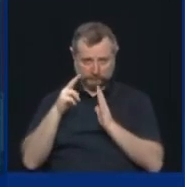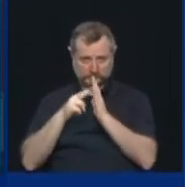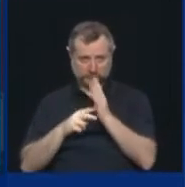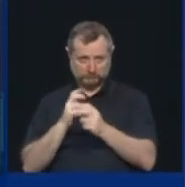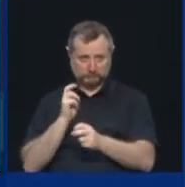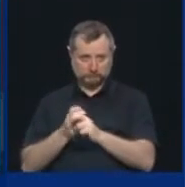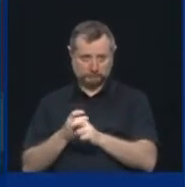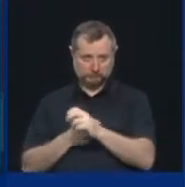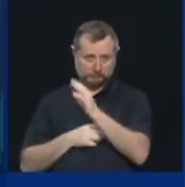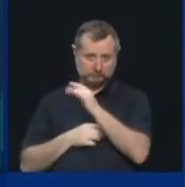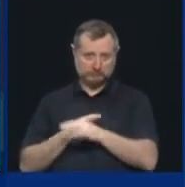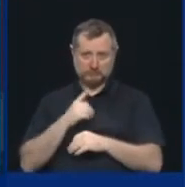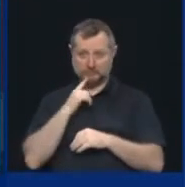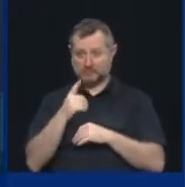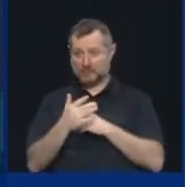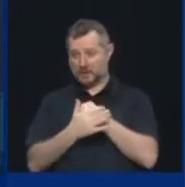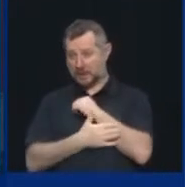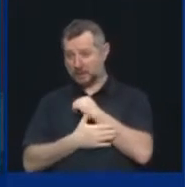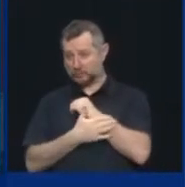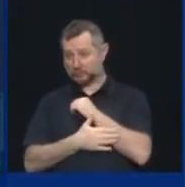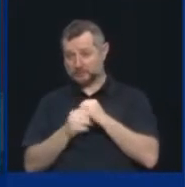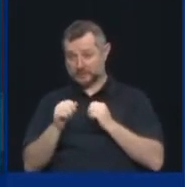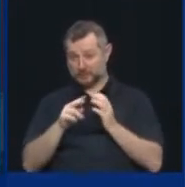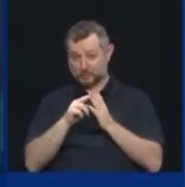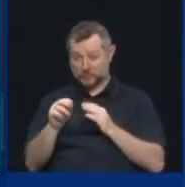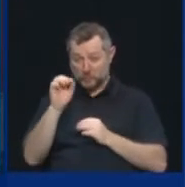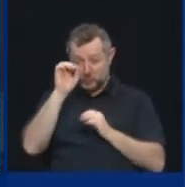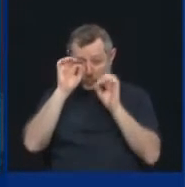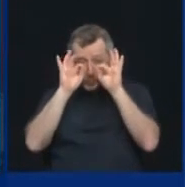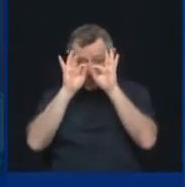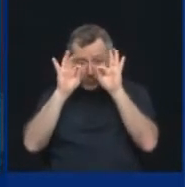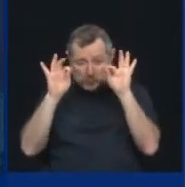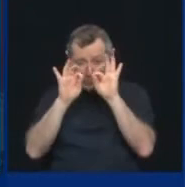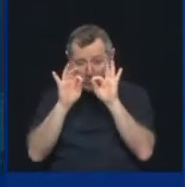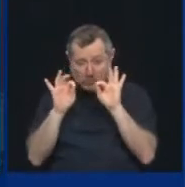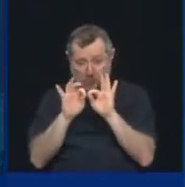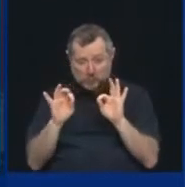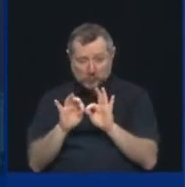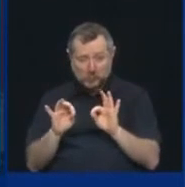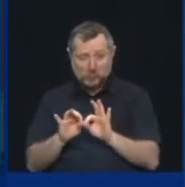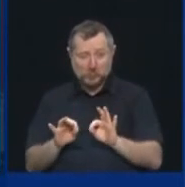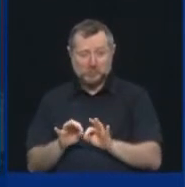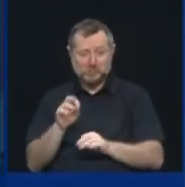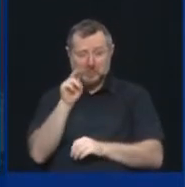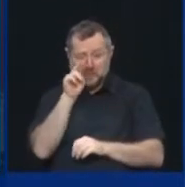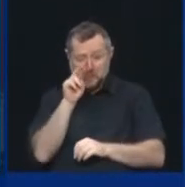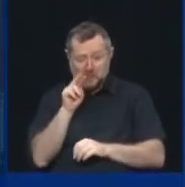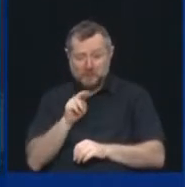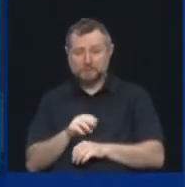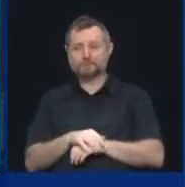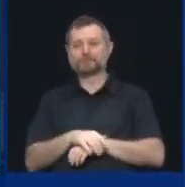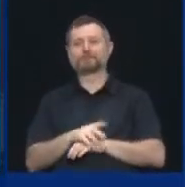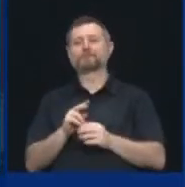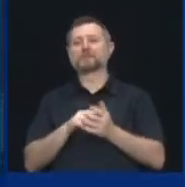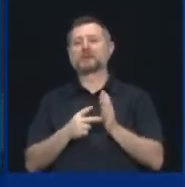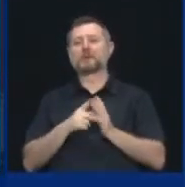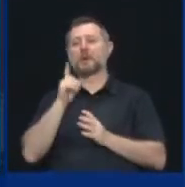WHO CAN READ THE TYPE --OP T COUNTY OR TOWN, ANYBODY? OK.